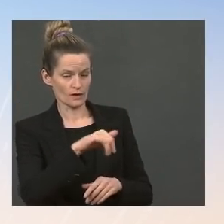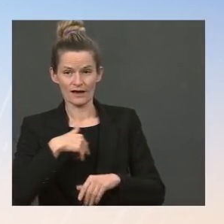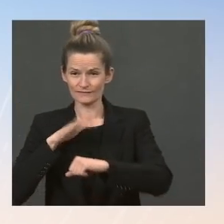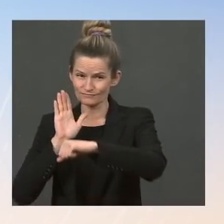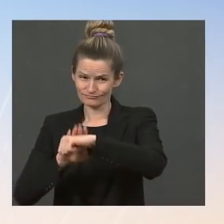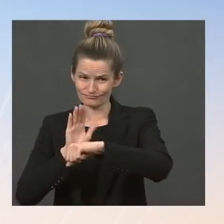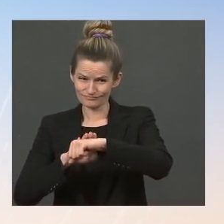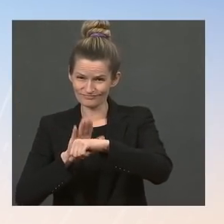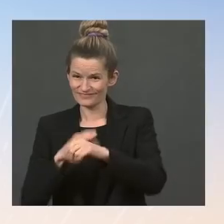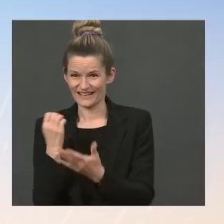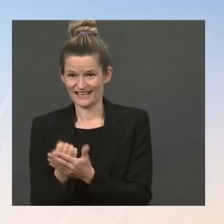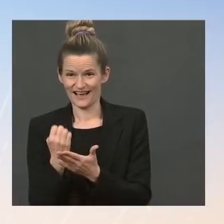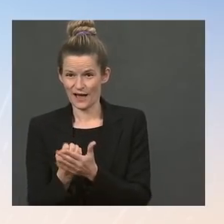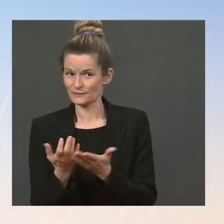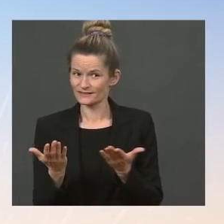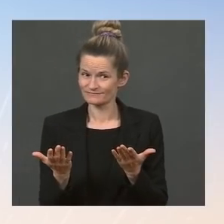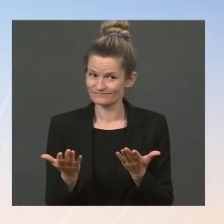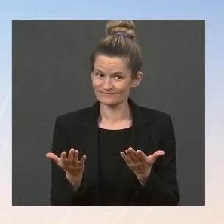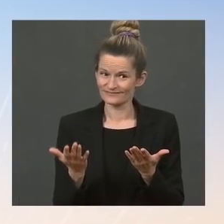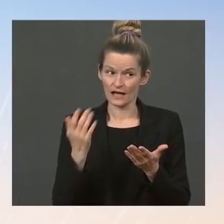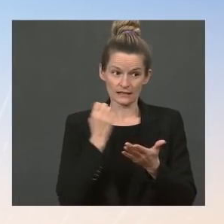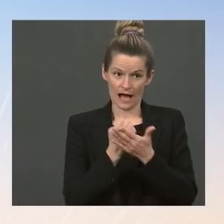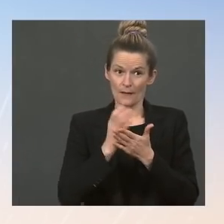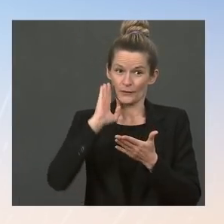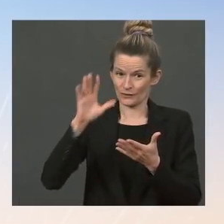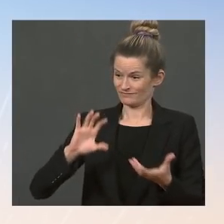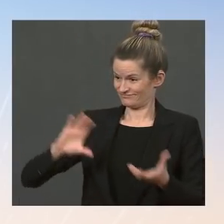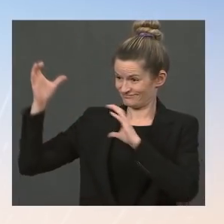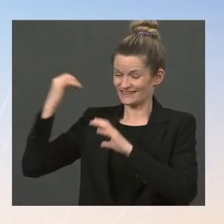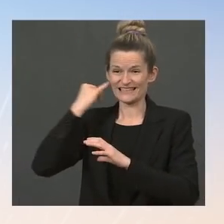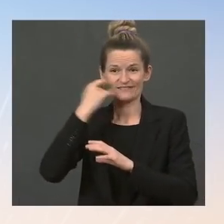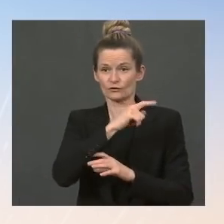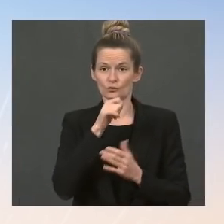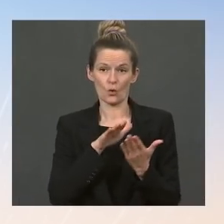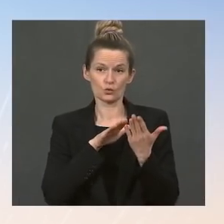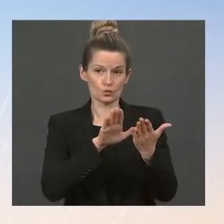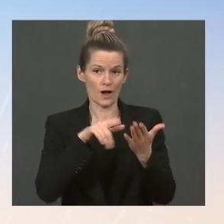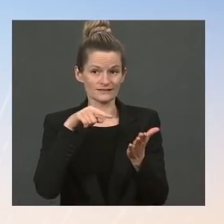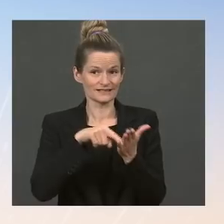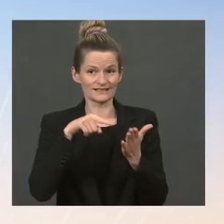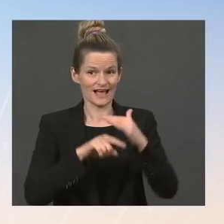to address the debt limit, saying it would, quote, "produce an otherwise avoidable crisis and" provide --